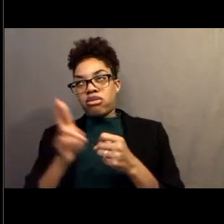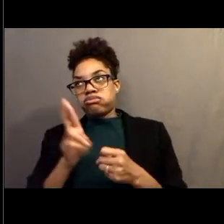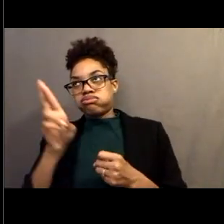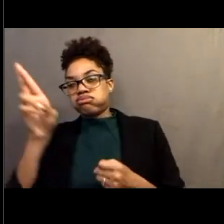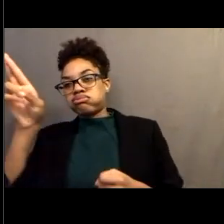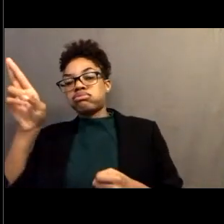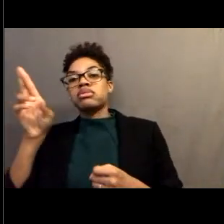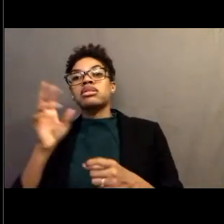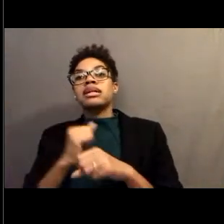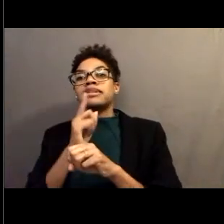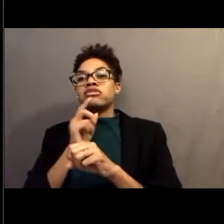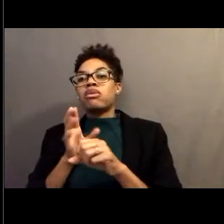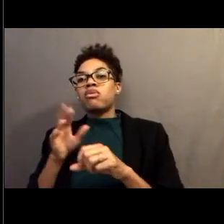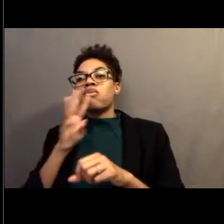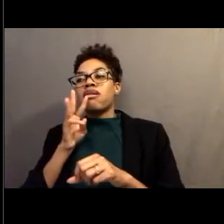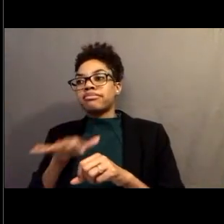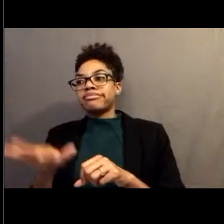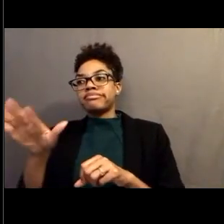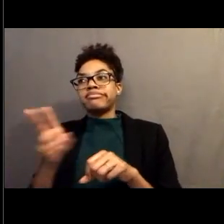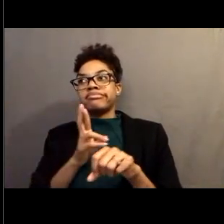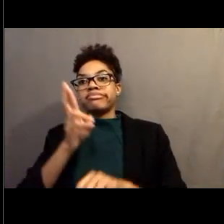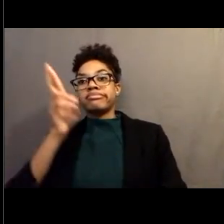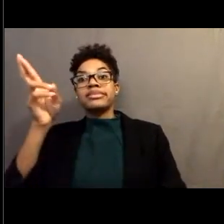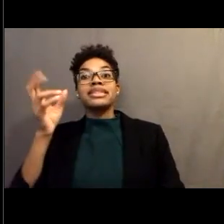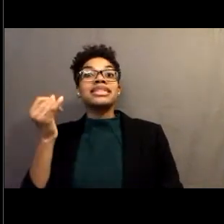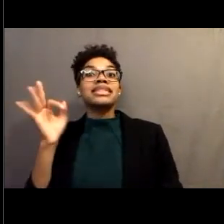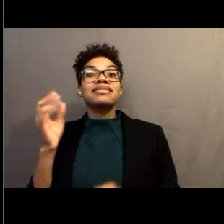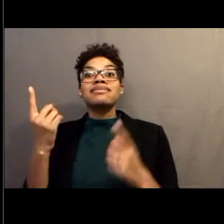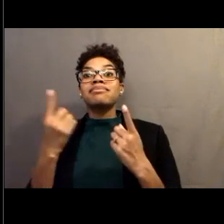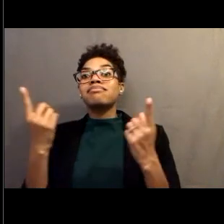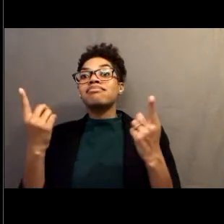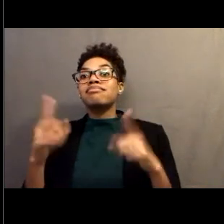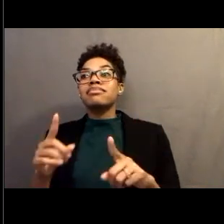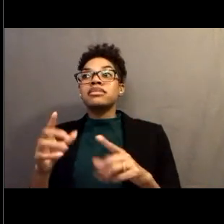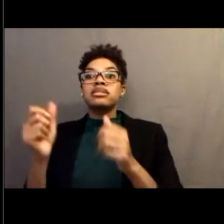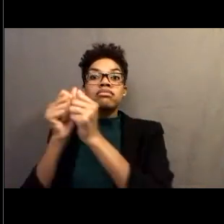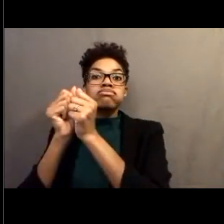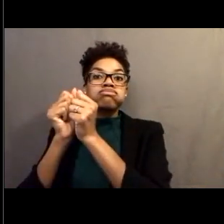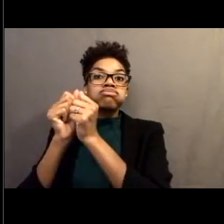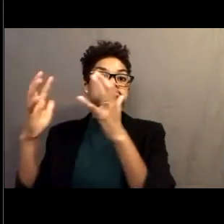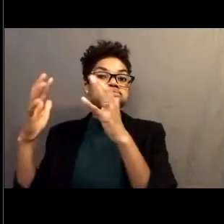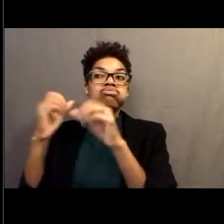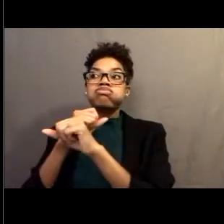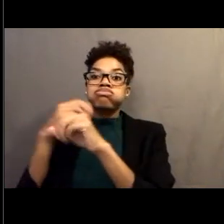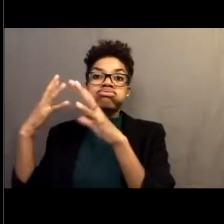you don't impact it. Or, I mean, if there were to be a an explosion or something horrible happening